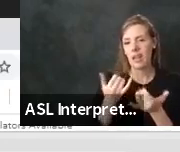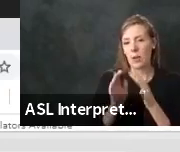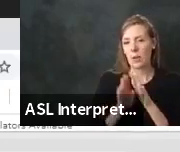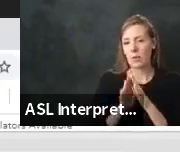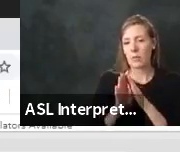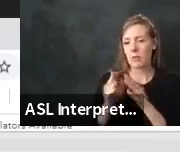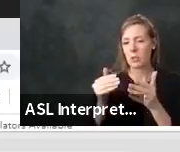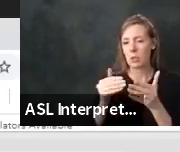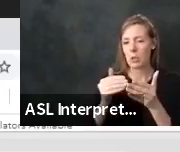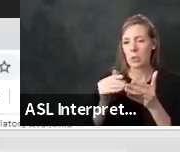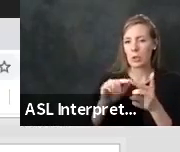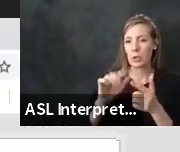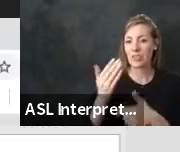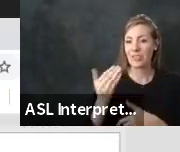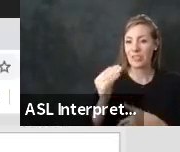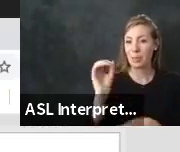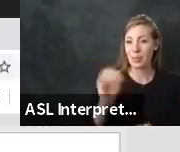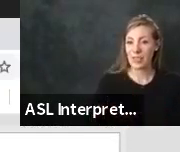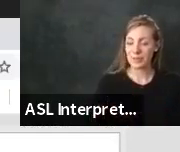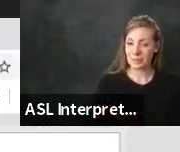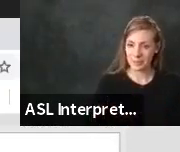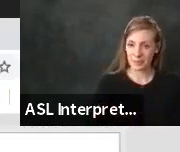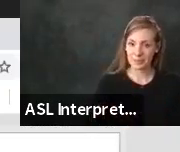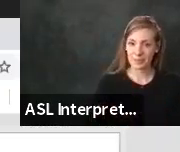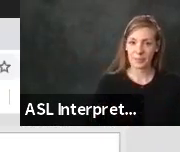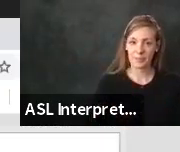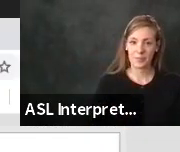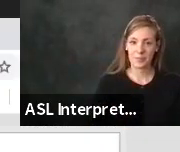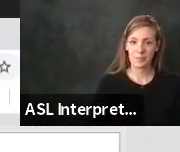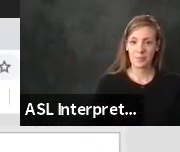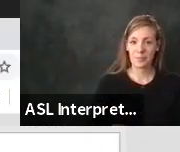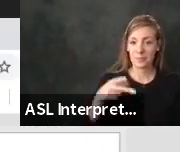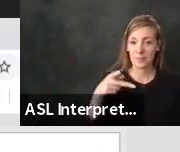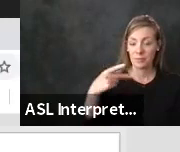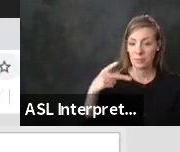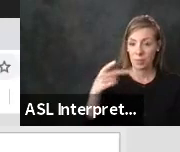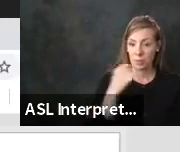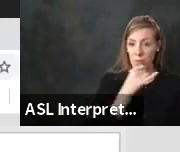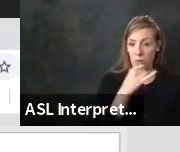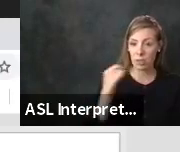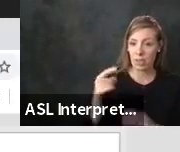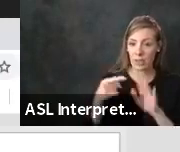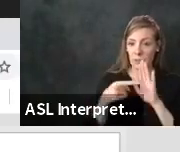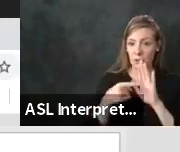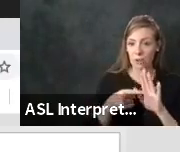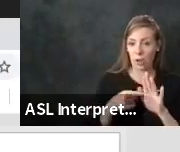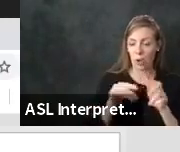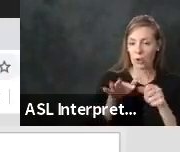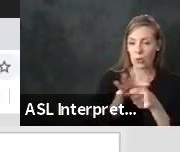Mark and the purple line is indicating regional is availability.